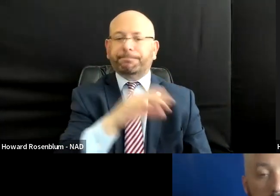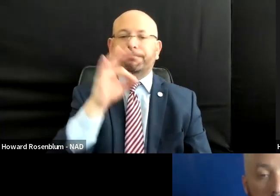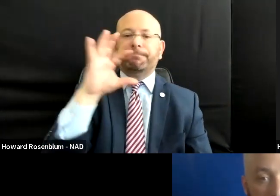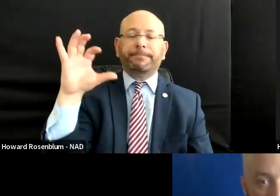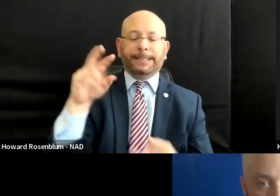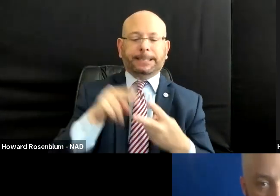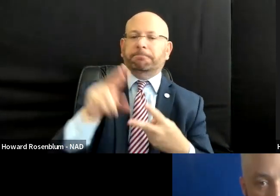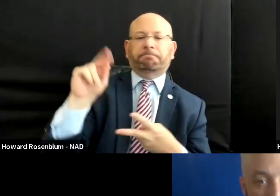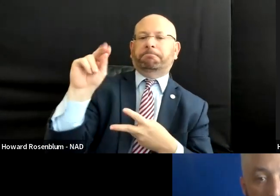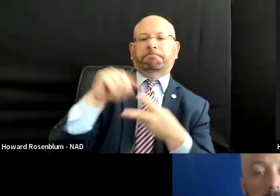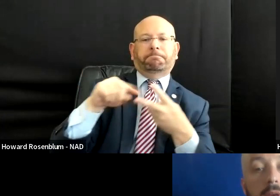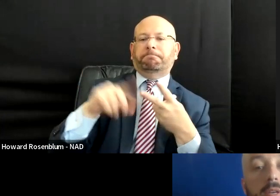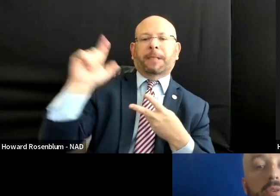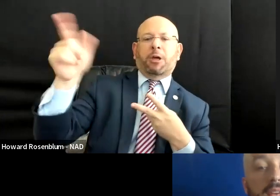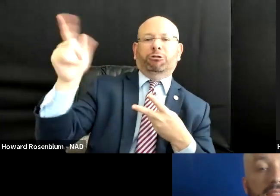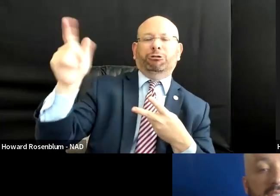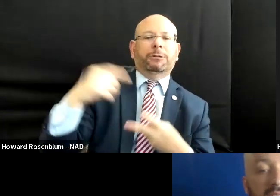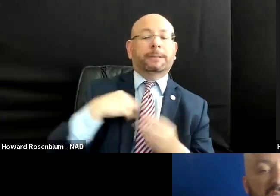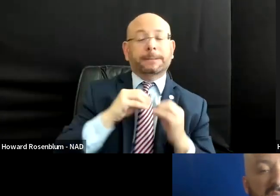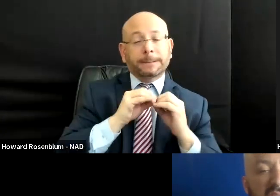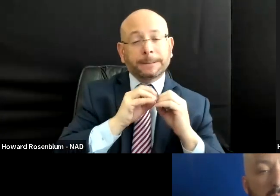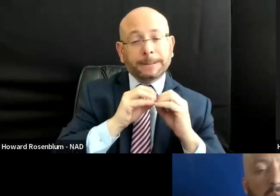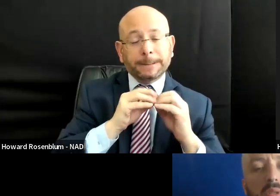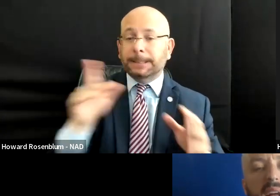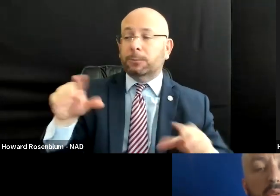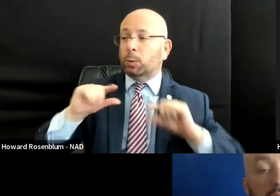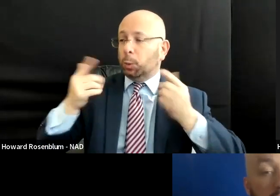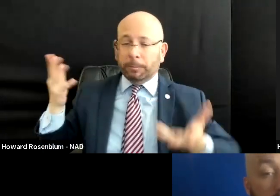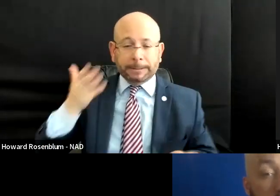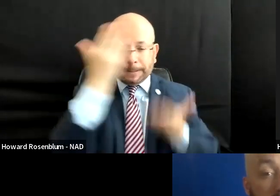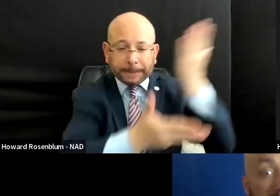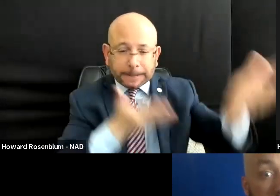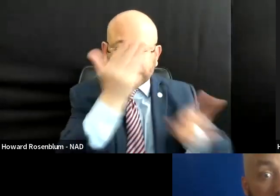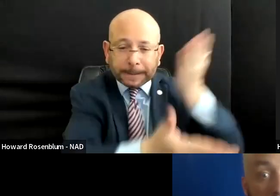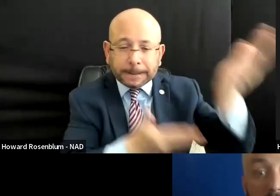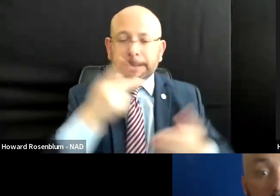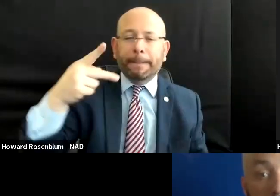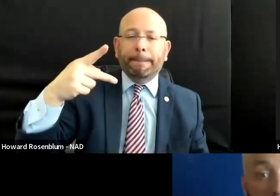a relay, it would put them in to an interpreter, which would